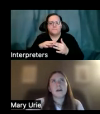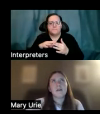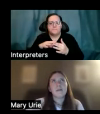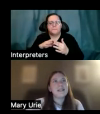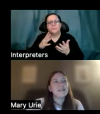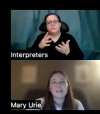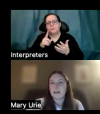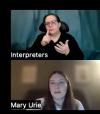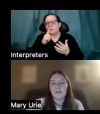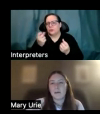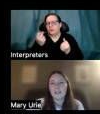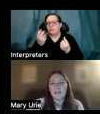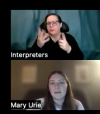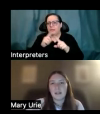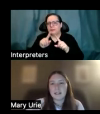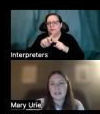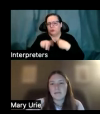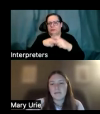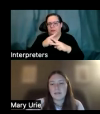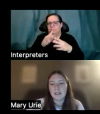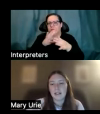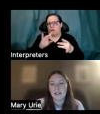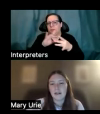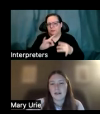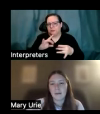are many different types of comments, honestly, that are